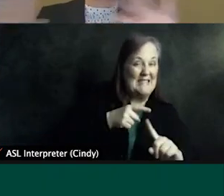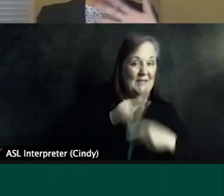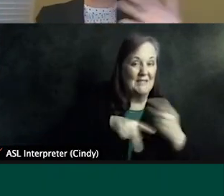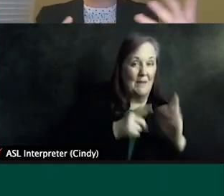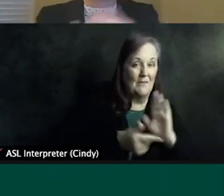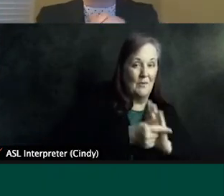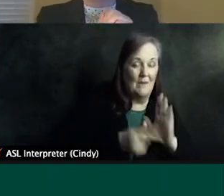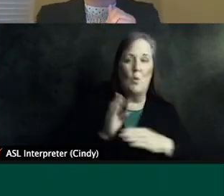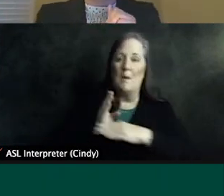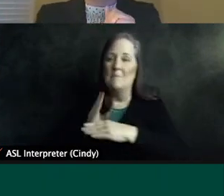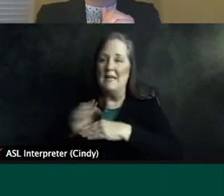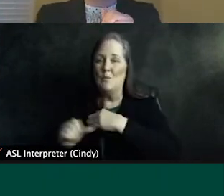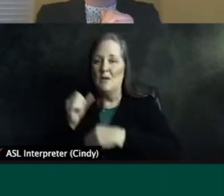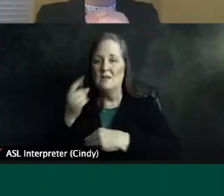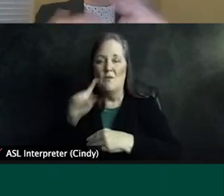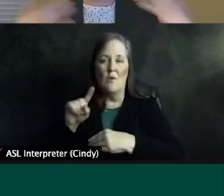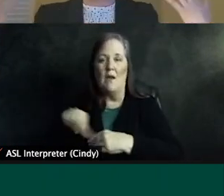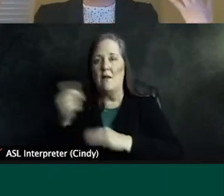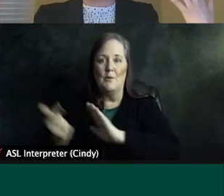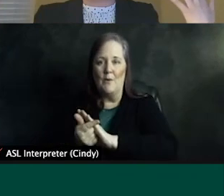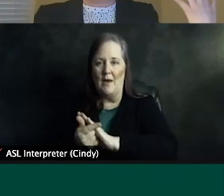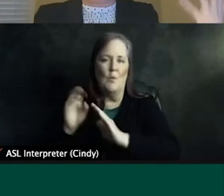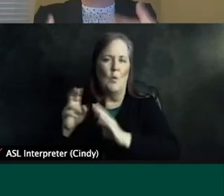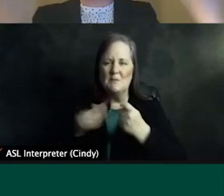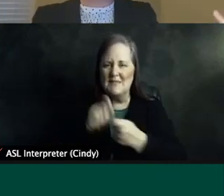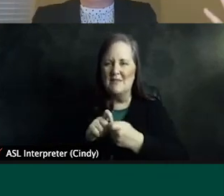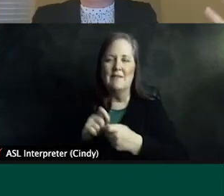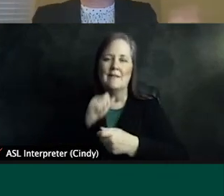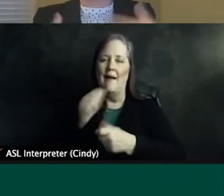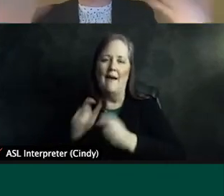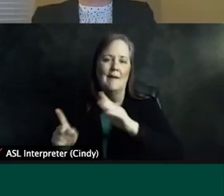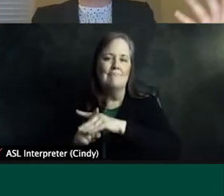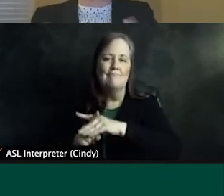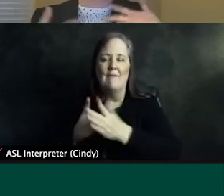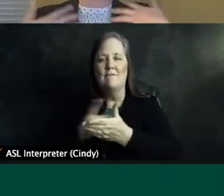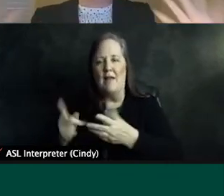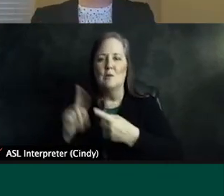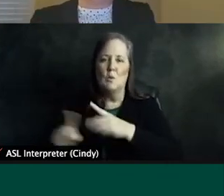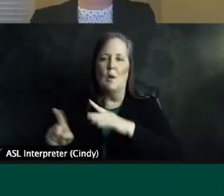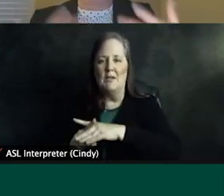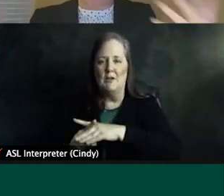depending on how they approach it -- you could argue also have implicit bias.